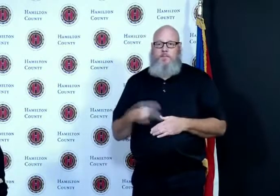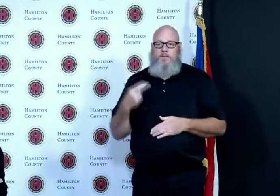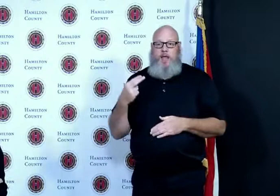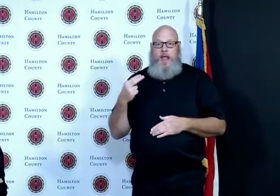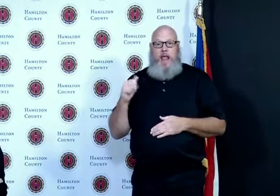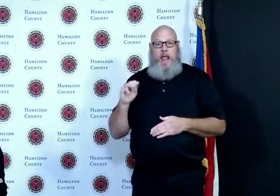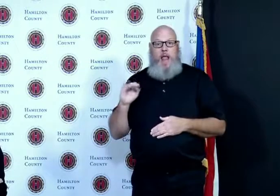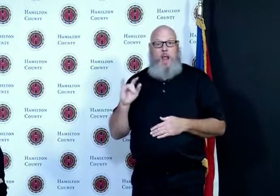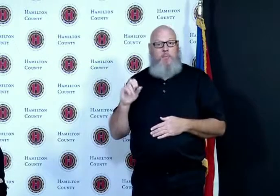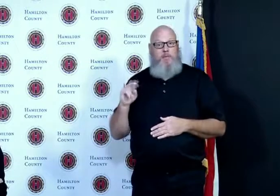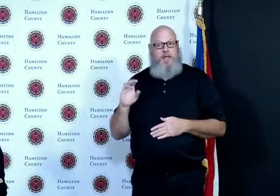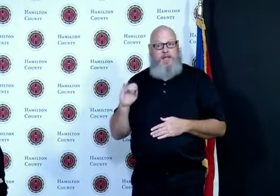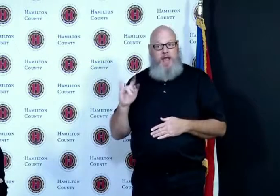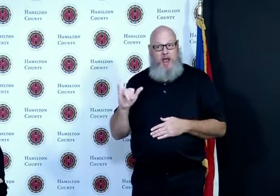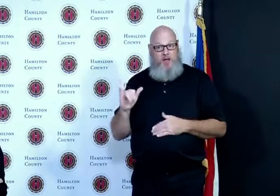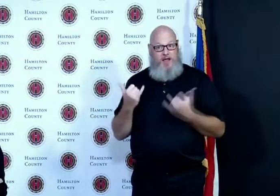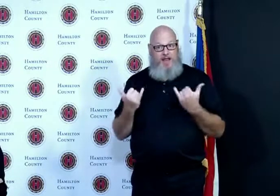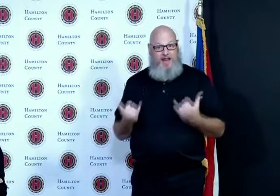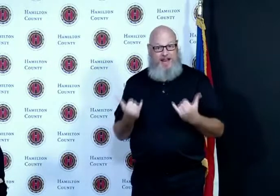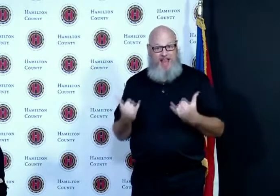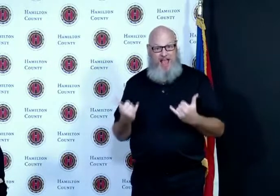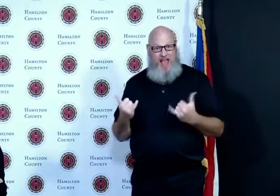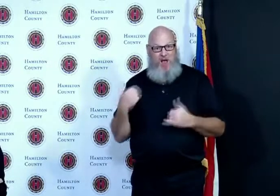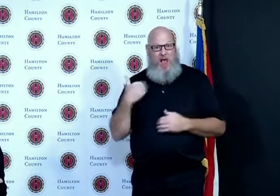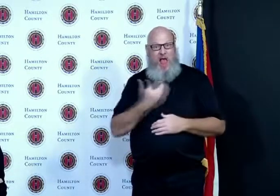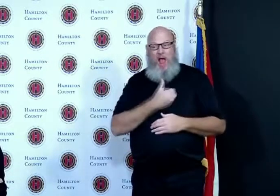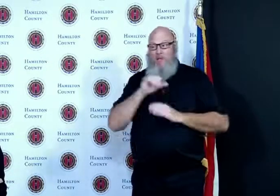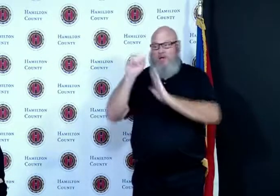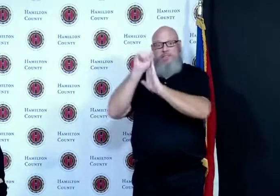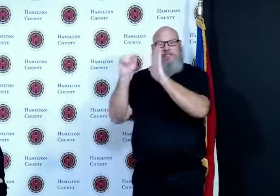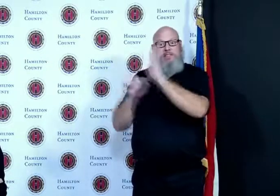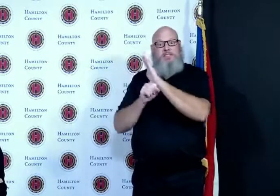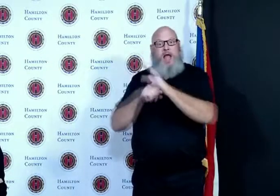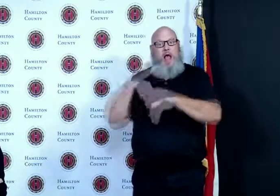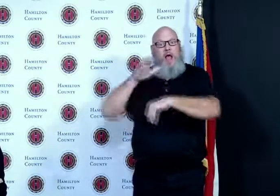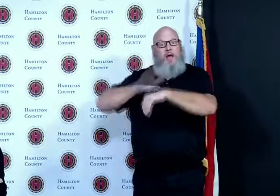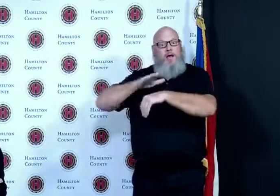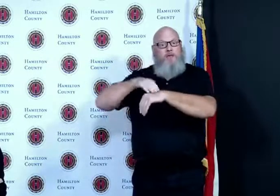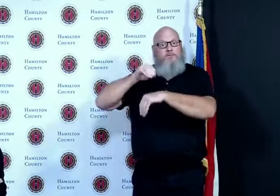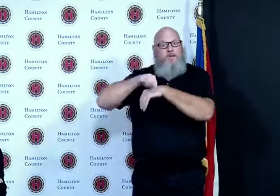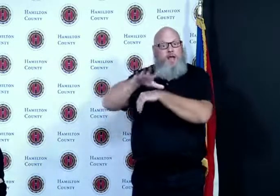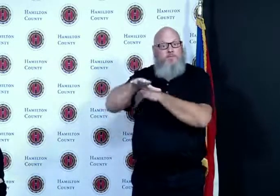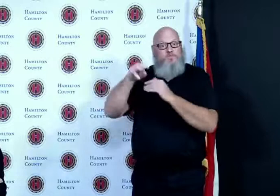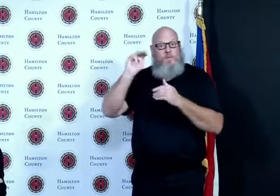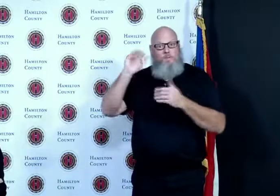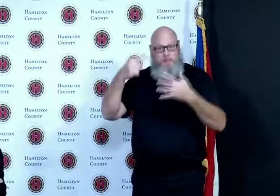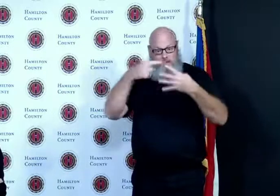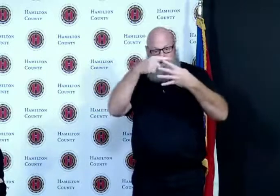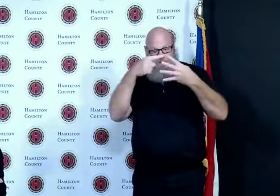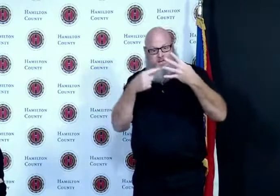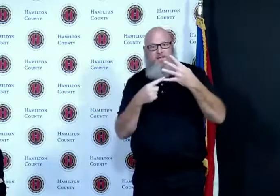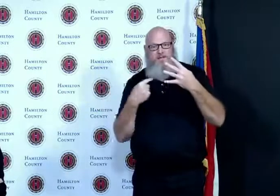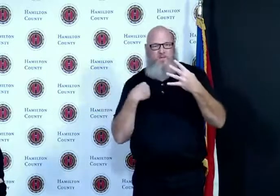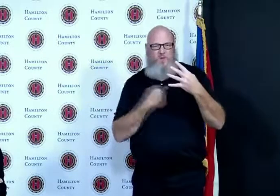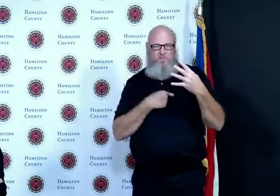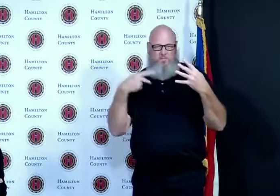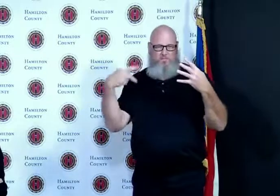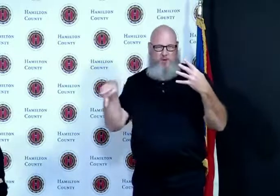this is a designation that the Governor uses to talk about the severity of spread in a community